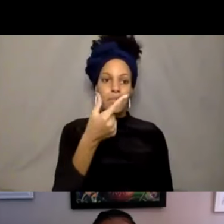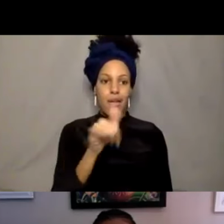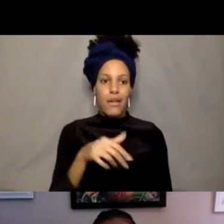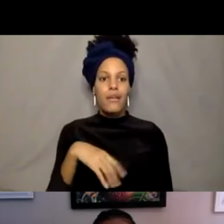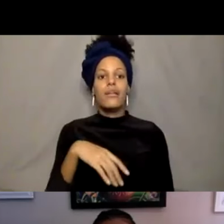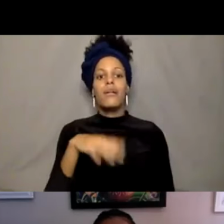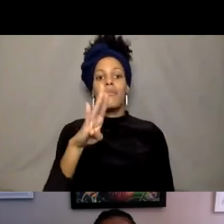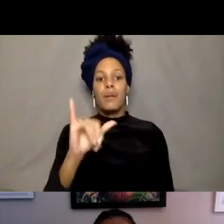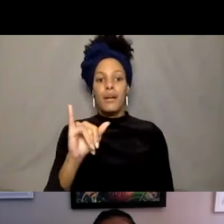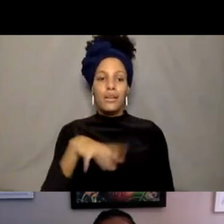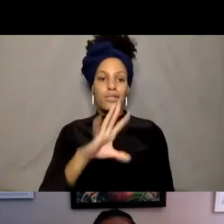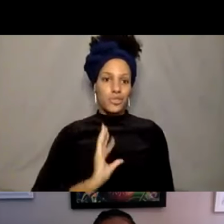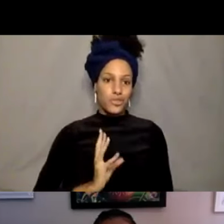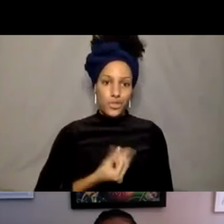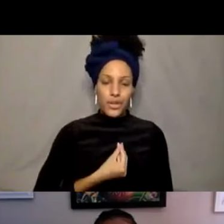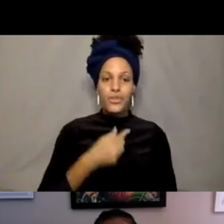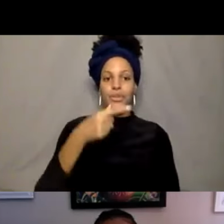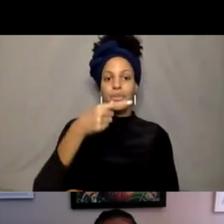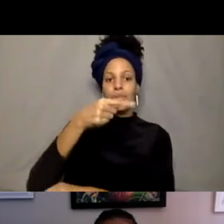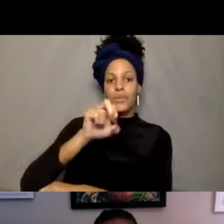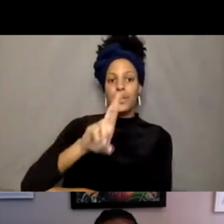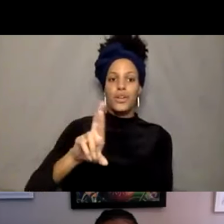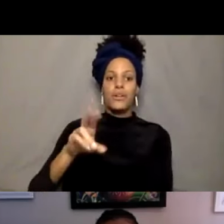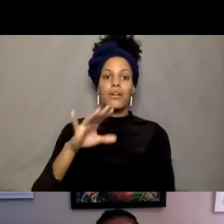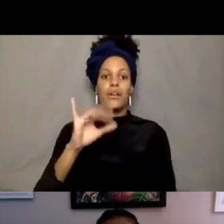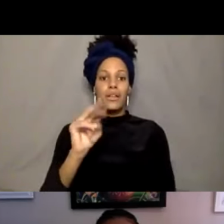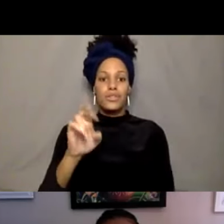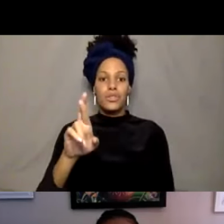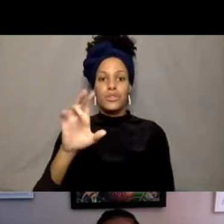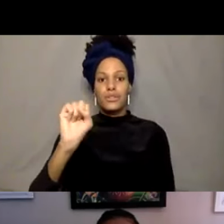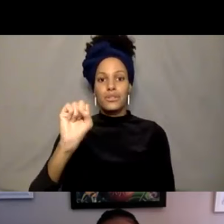Intersex, Asexual/Agender, Two-Spirit, LGBTQIA2+.